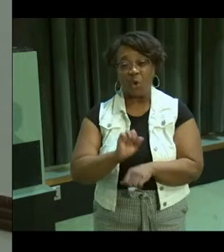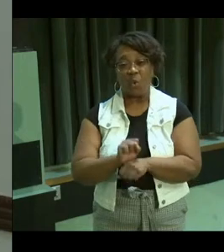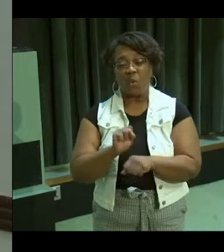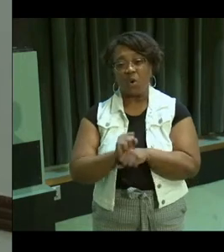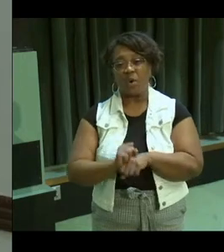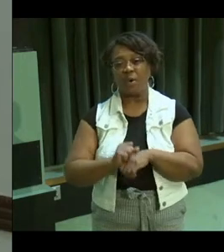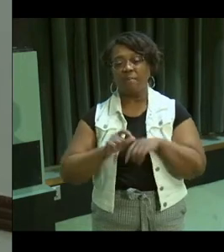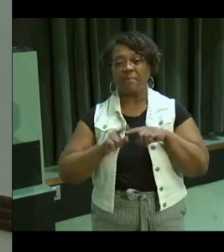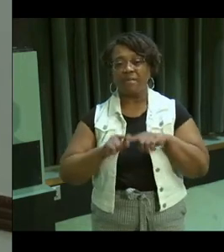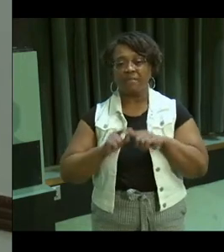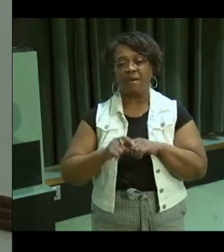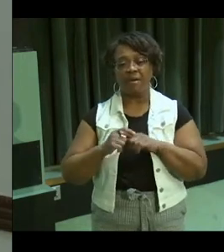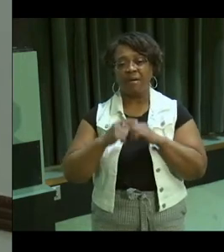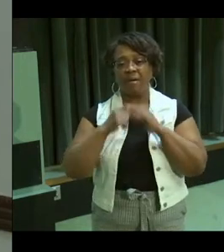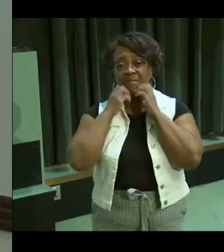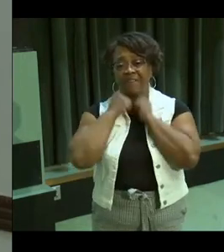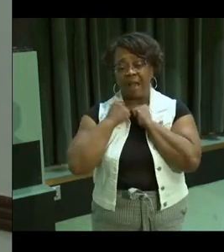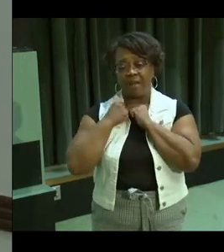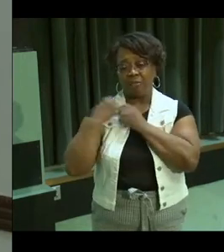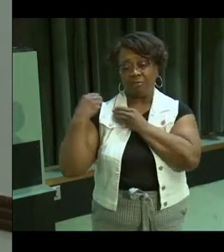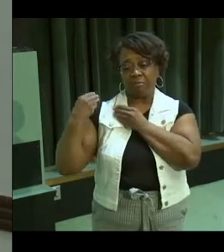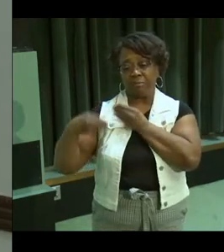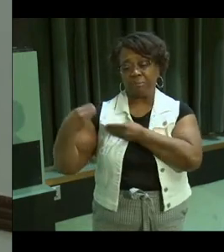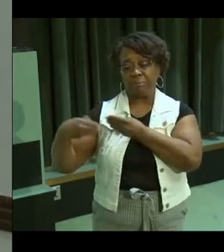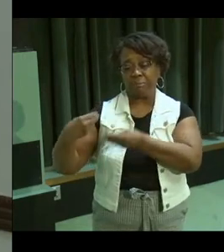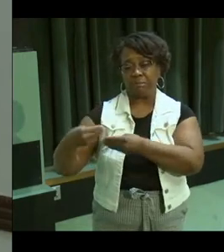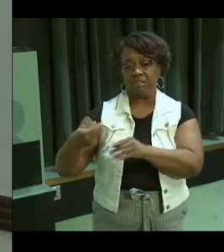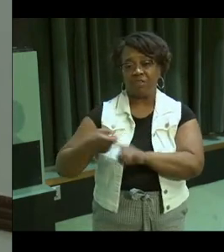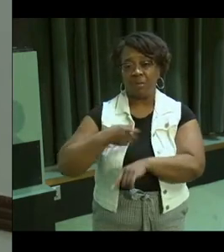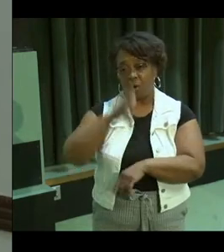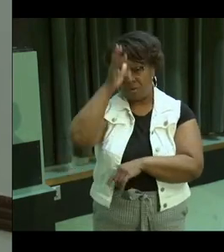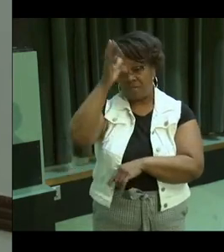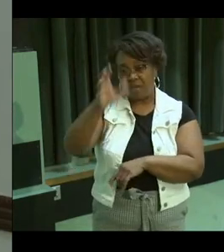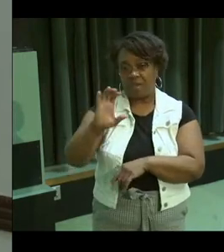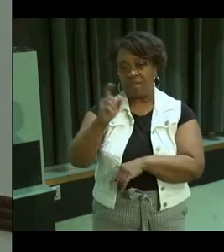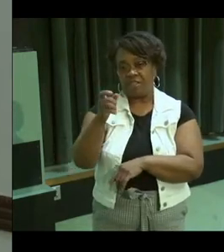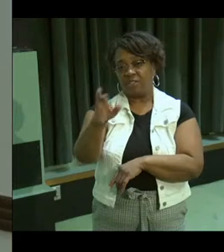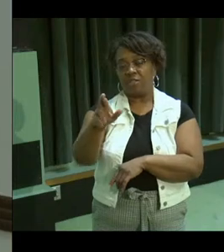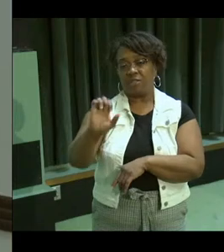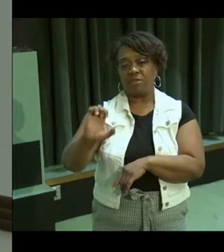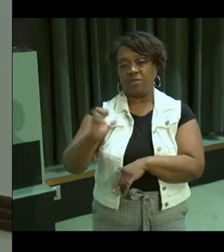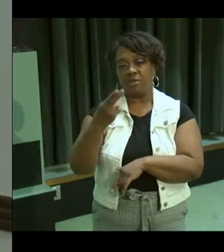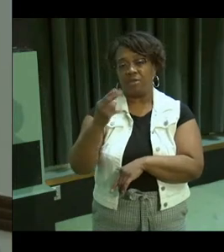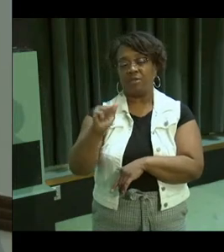based on the values passed down